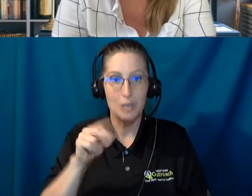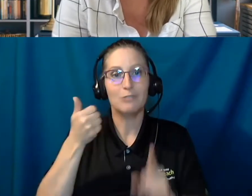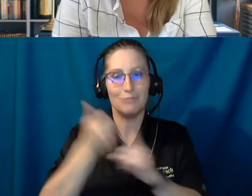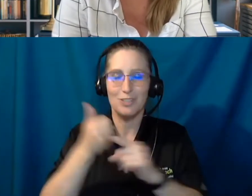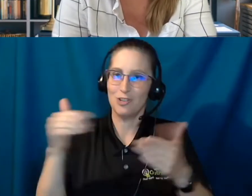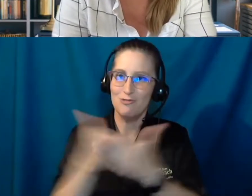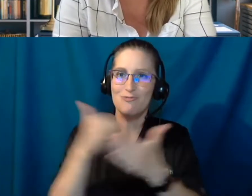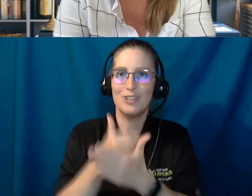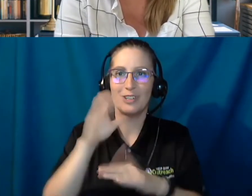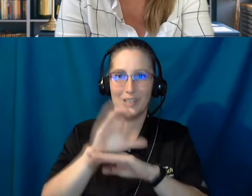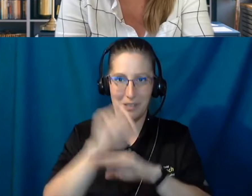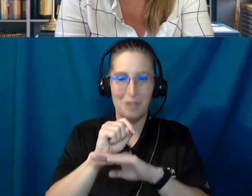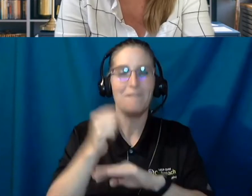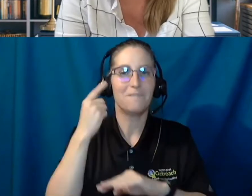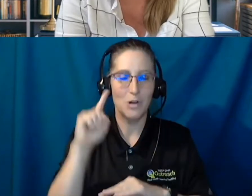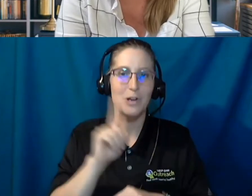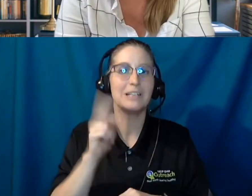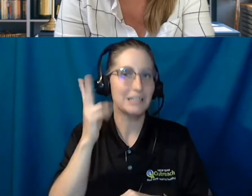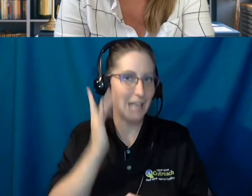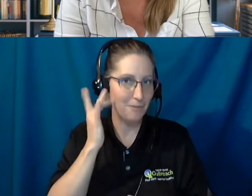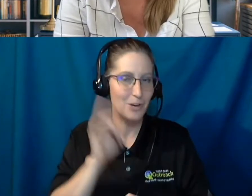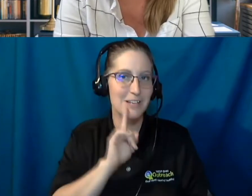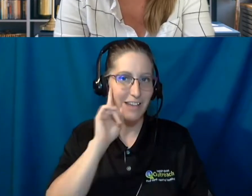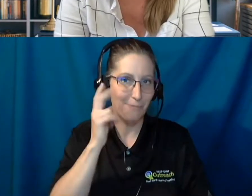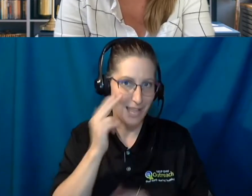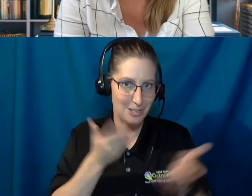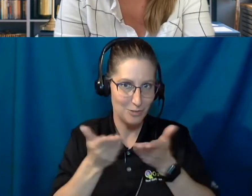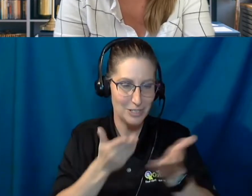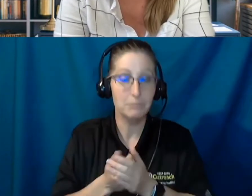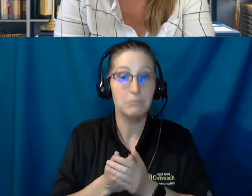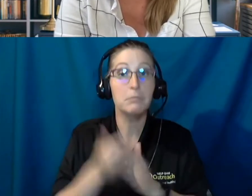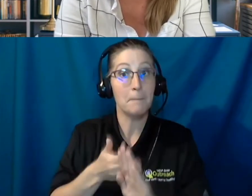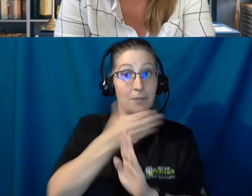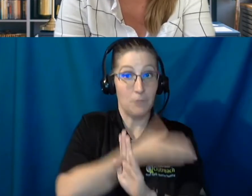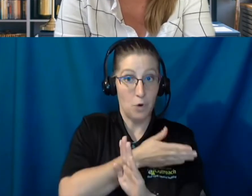Deafblind Services. Prior to stepping into this role, she had met this group of professionals